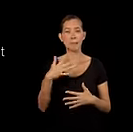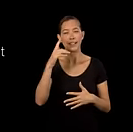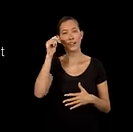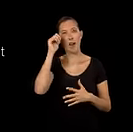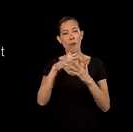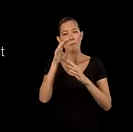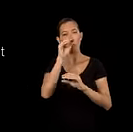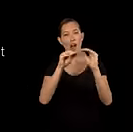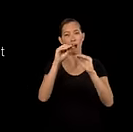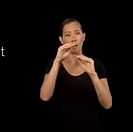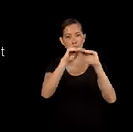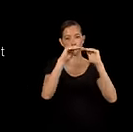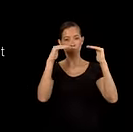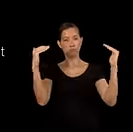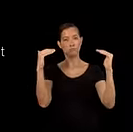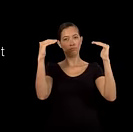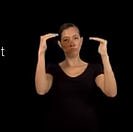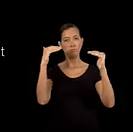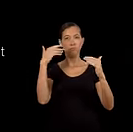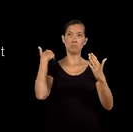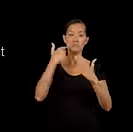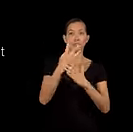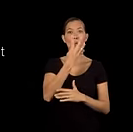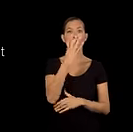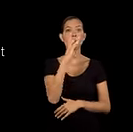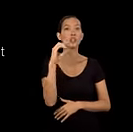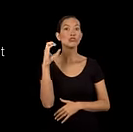Sailors have had tools for working out latitude since the 1400s.